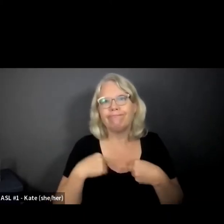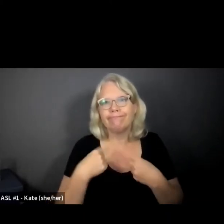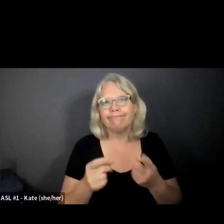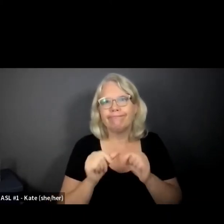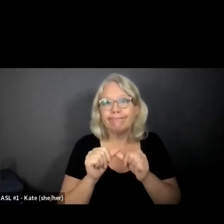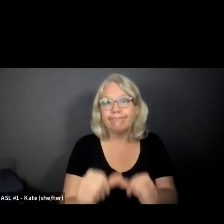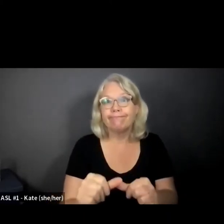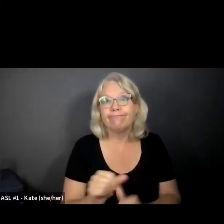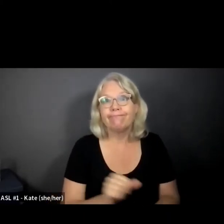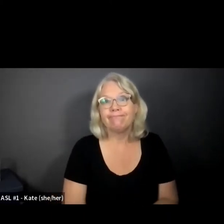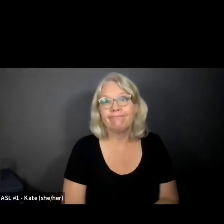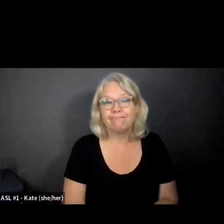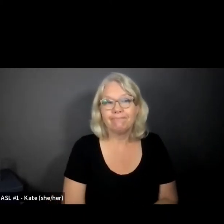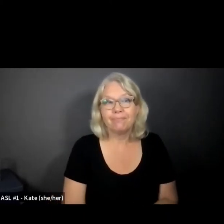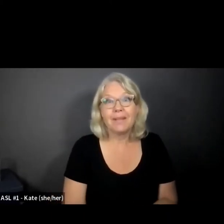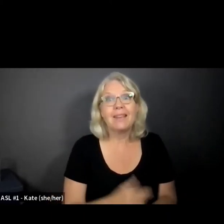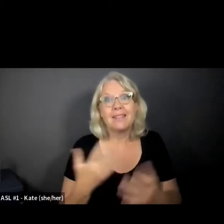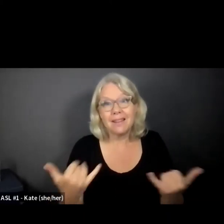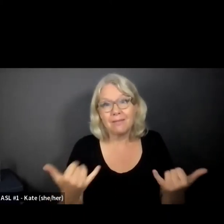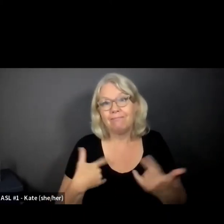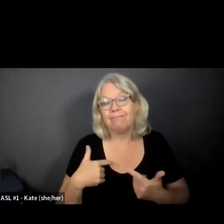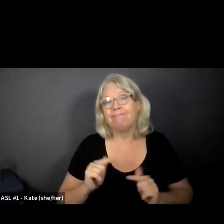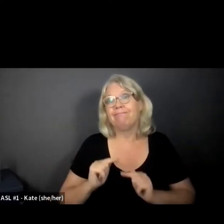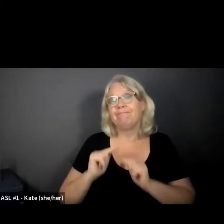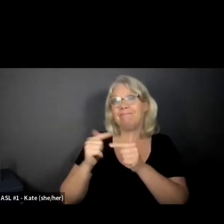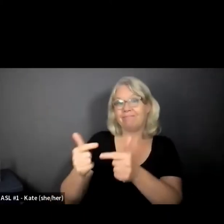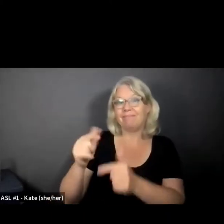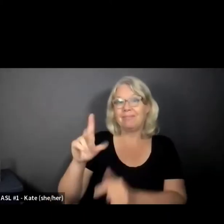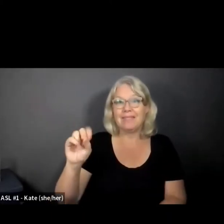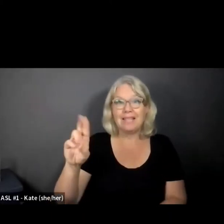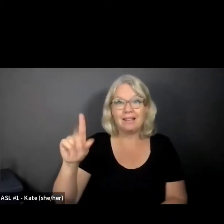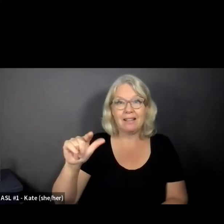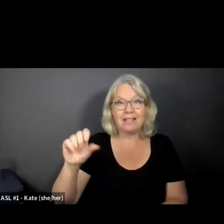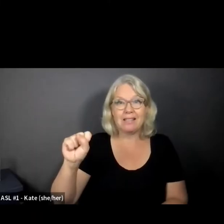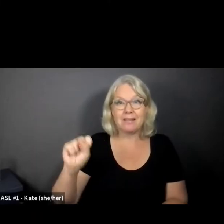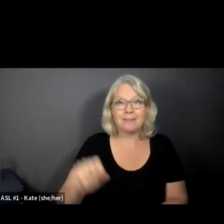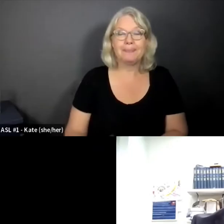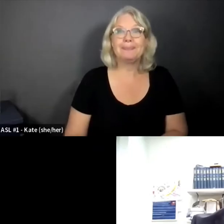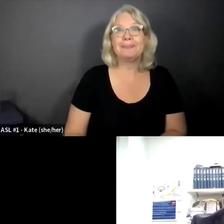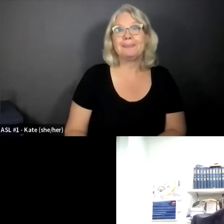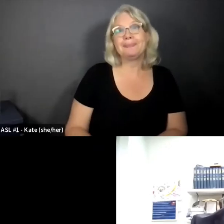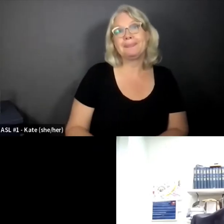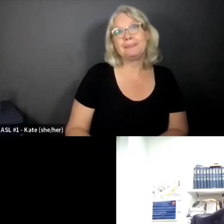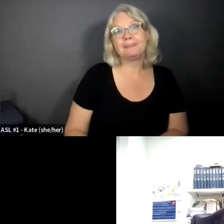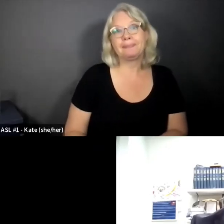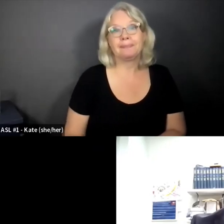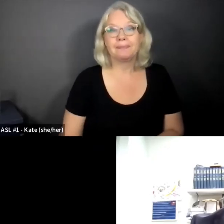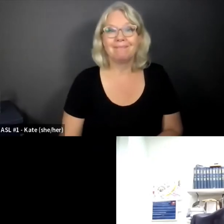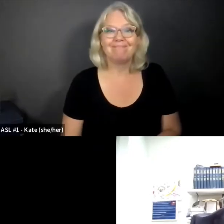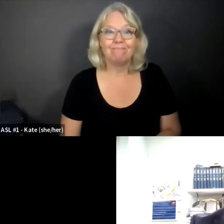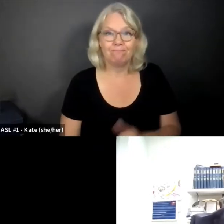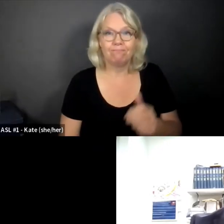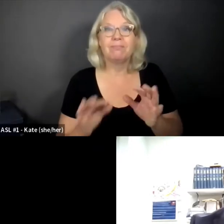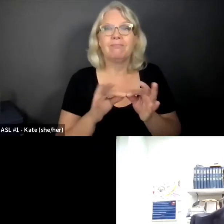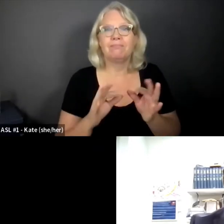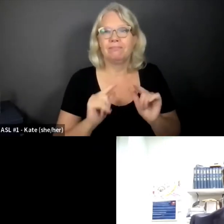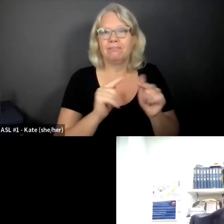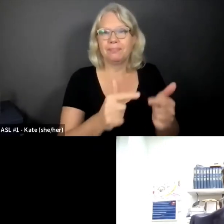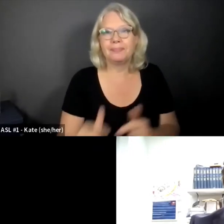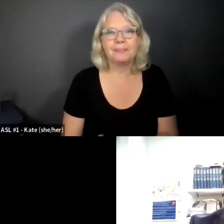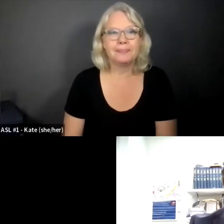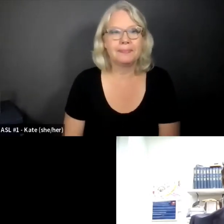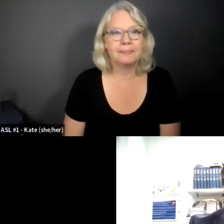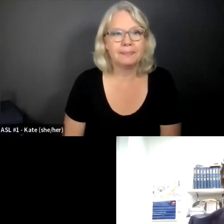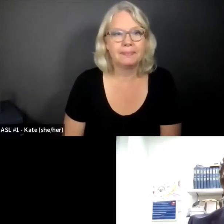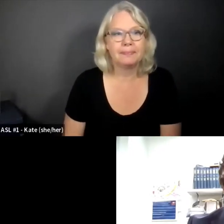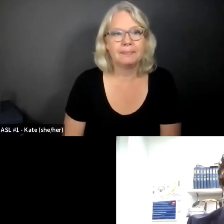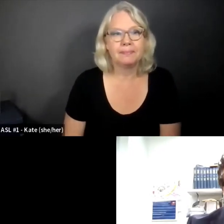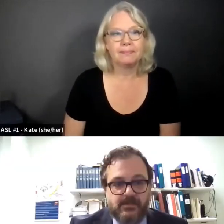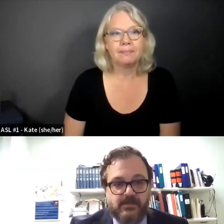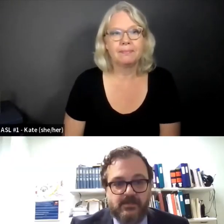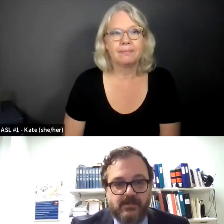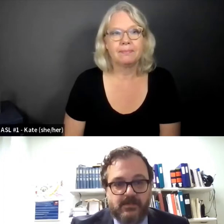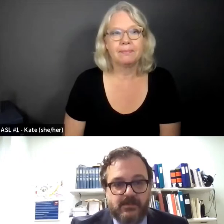WITH THAT, I TURN IT BACK OVER TO YOU, DOUGLAS.